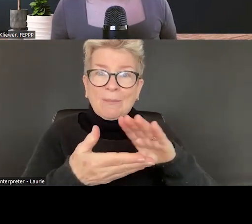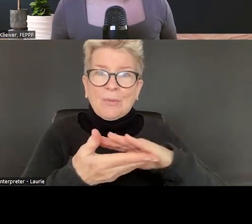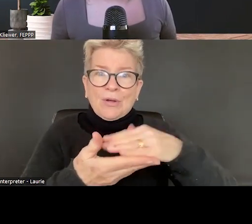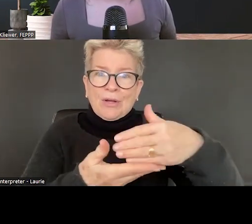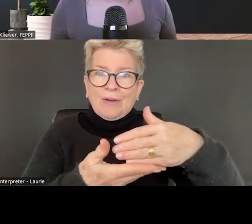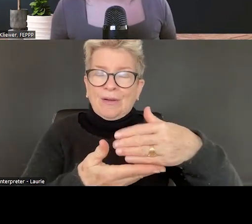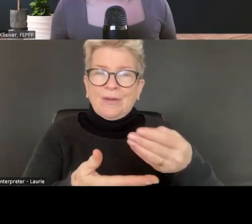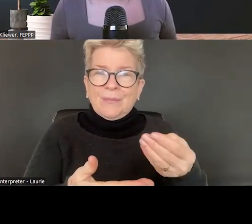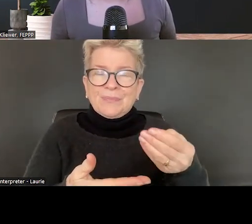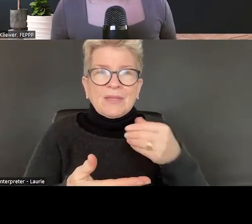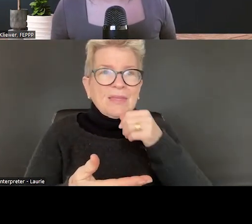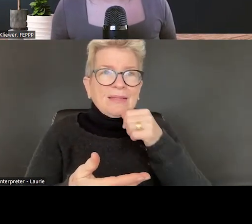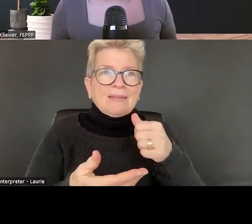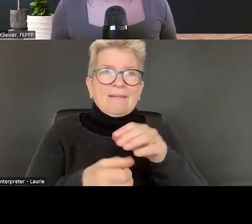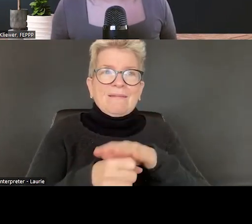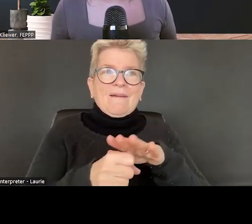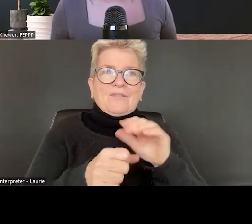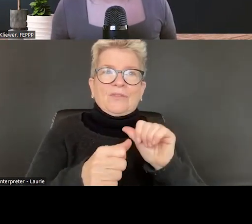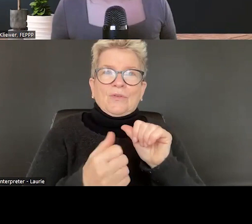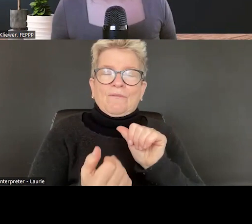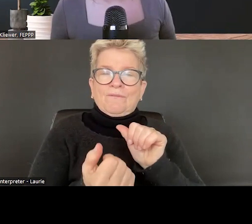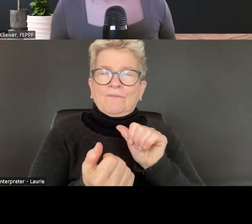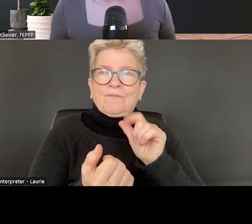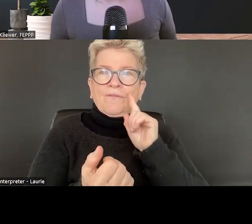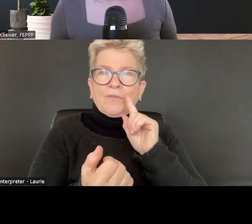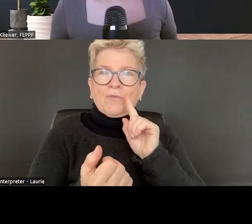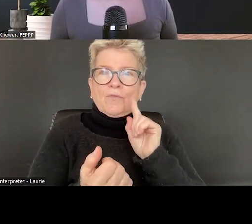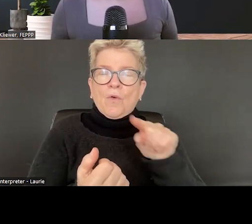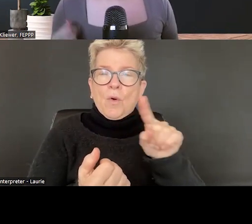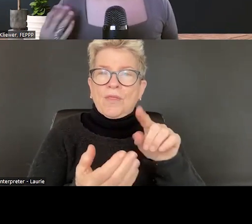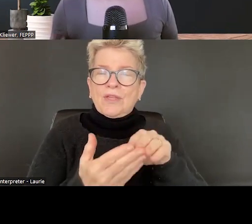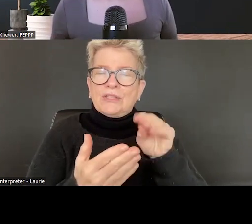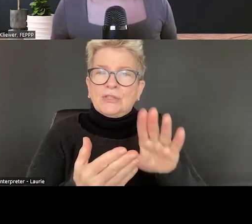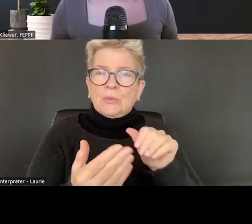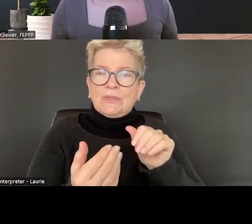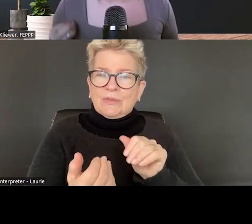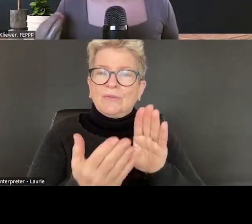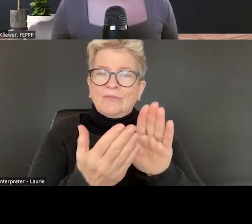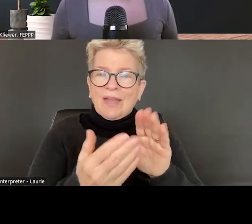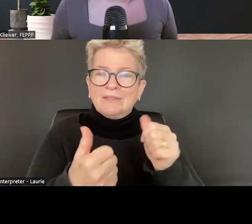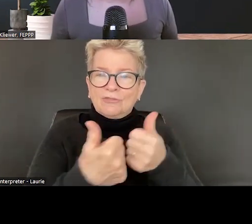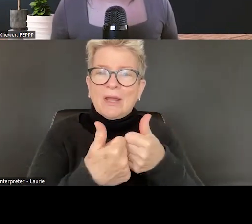the challenges that they will face in the real world. But what it is is an amazing, amazing